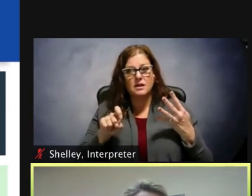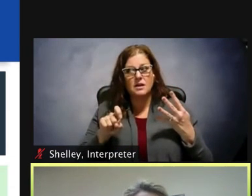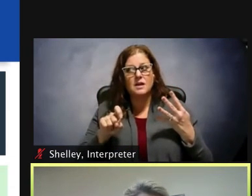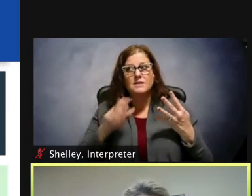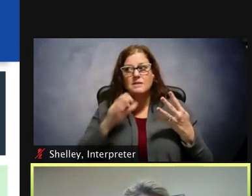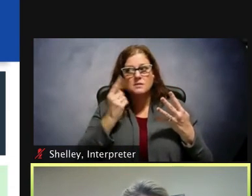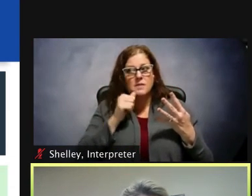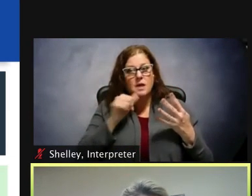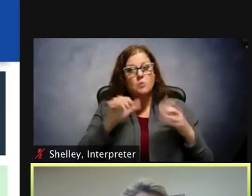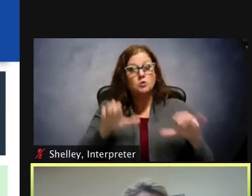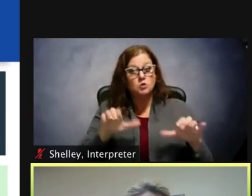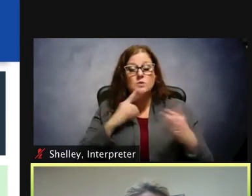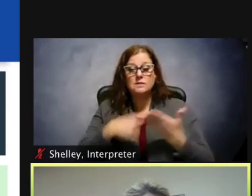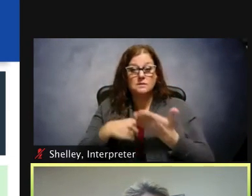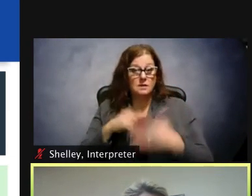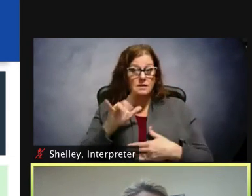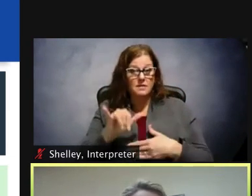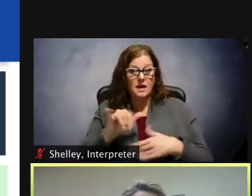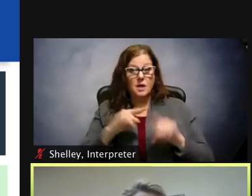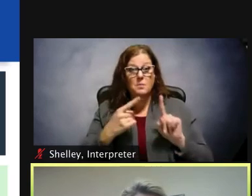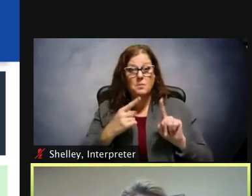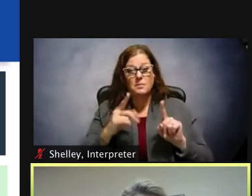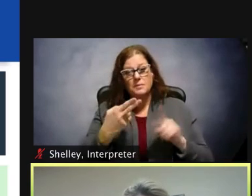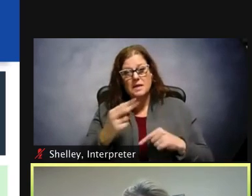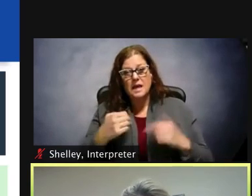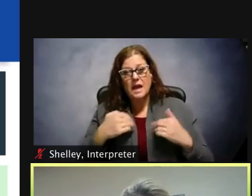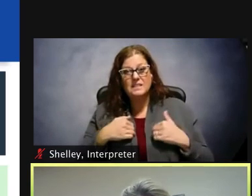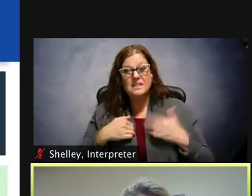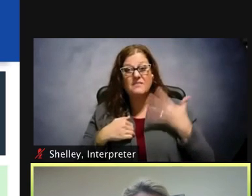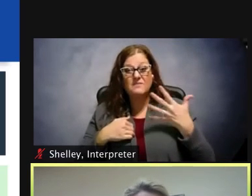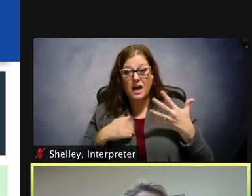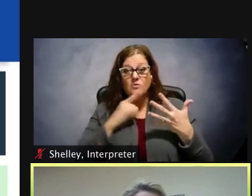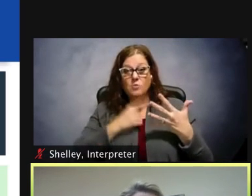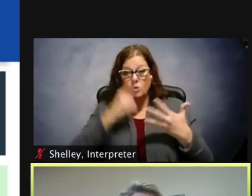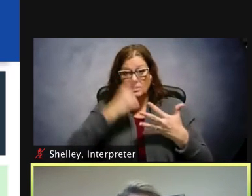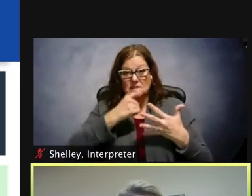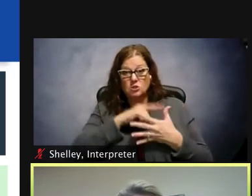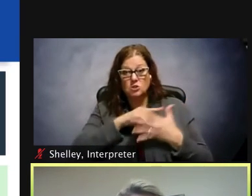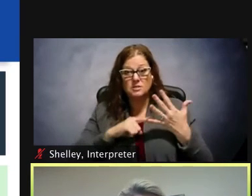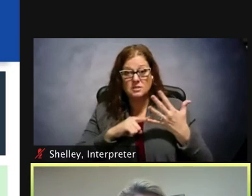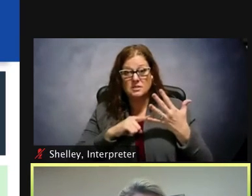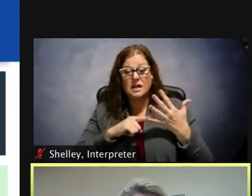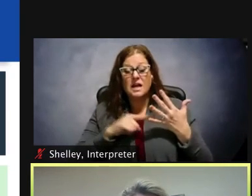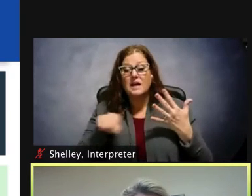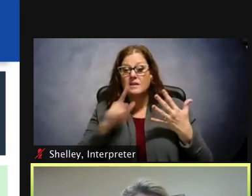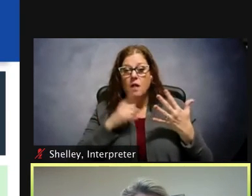we did discuss that but he does have five siblings and they were not willing to send him